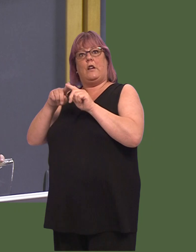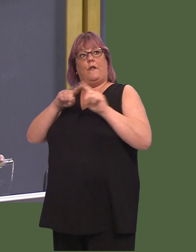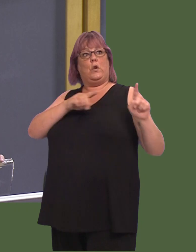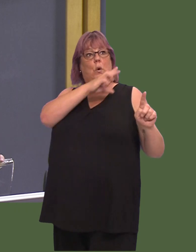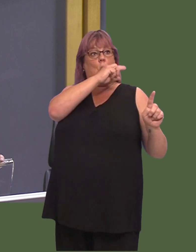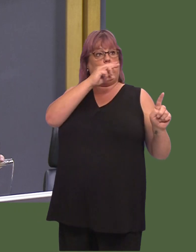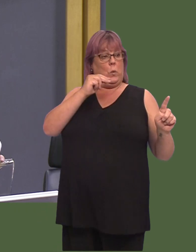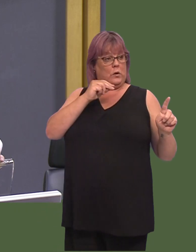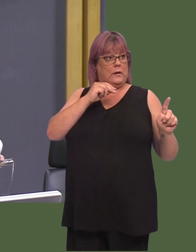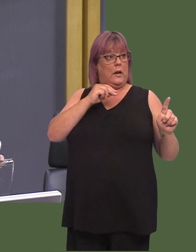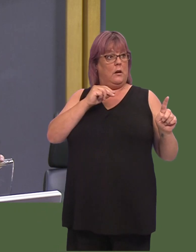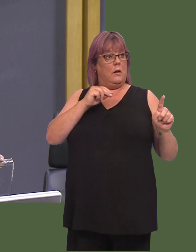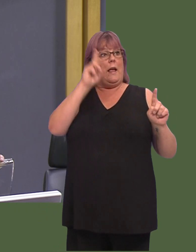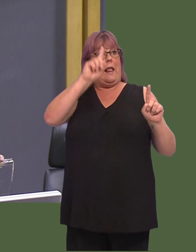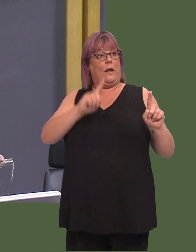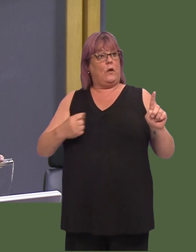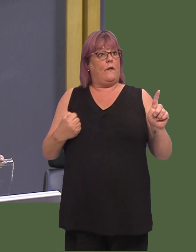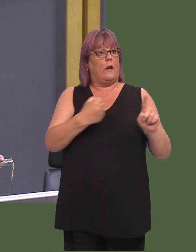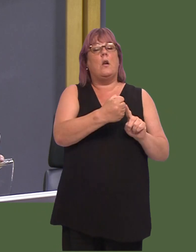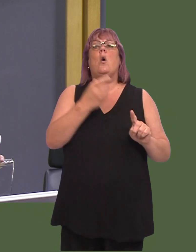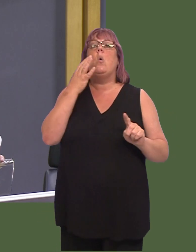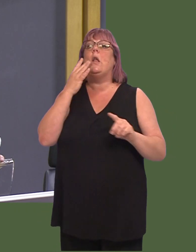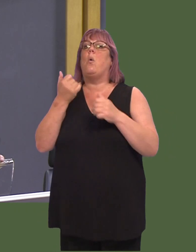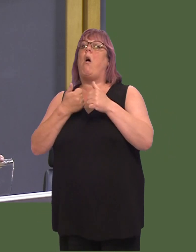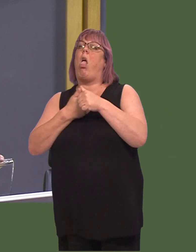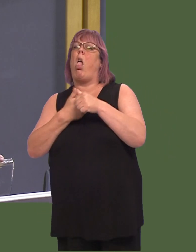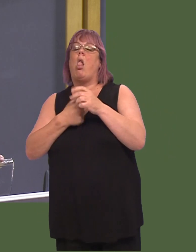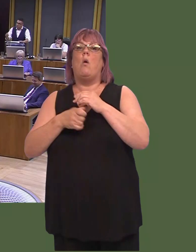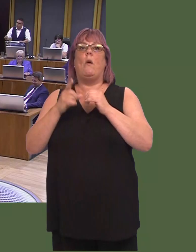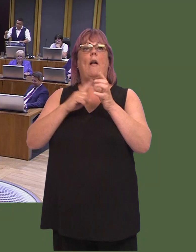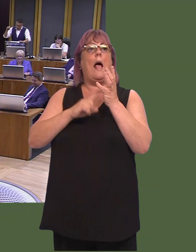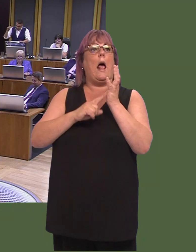So, I wonder when you were quaffing drinks with Cairns and royalty if you spoke about